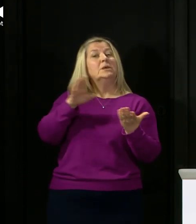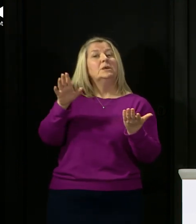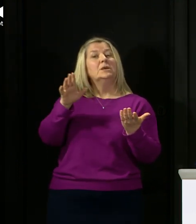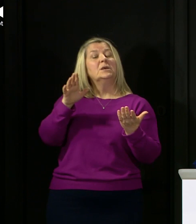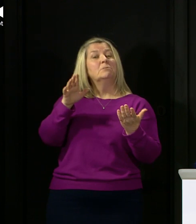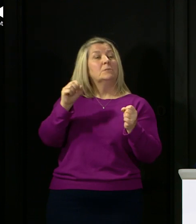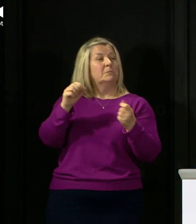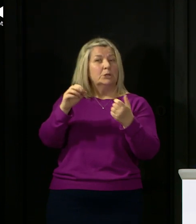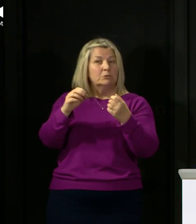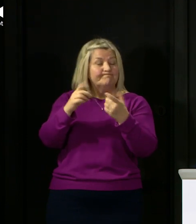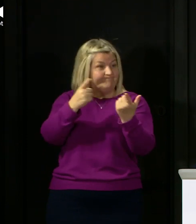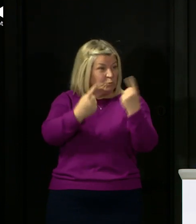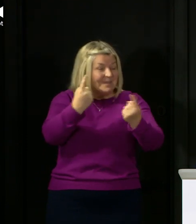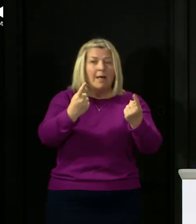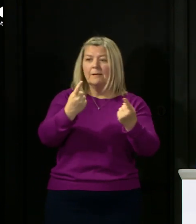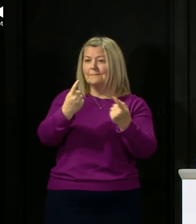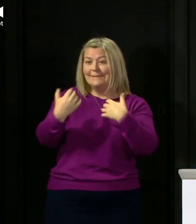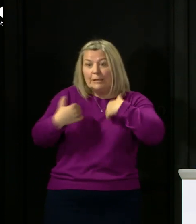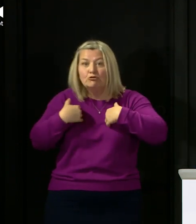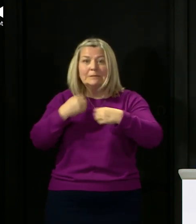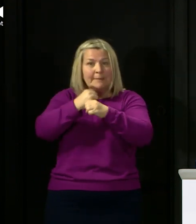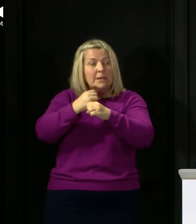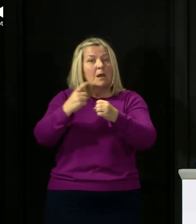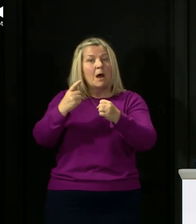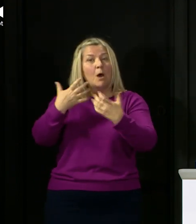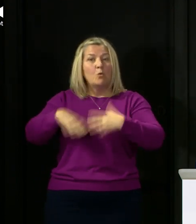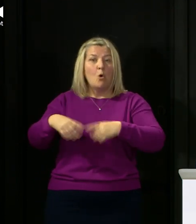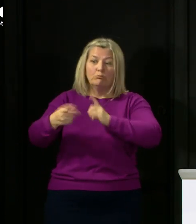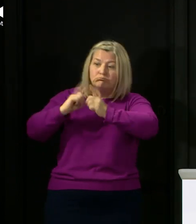interested, with people who are more qualified than I am to talk about it in detail, so we